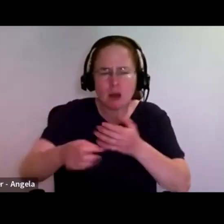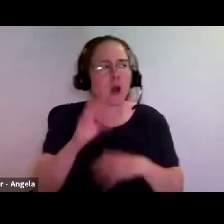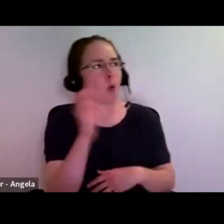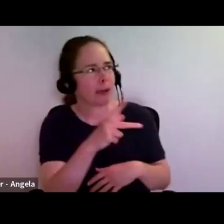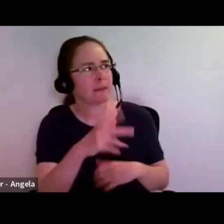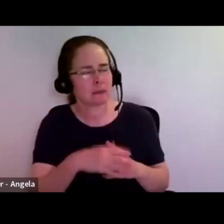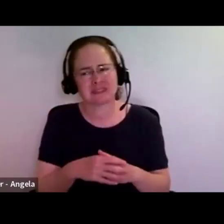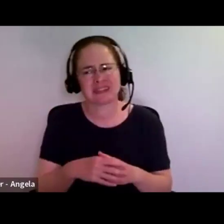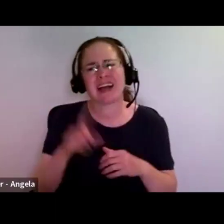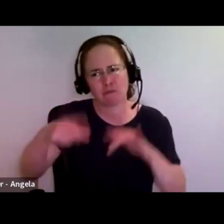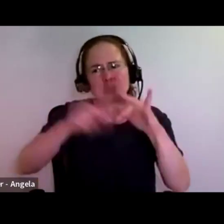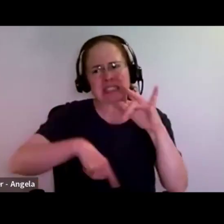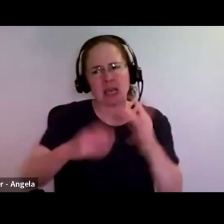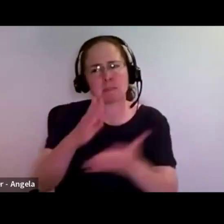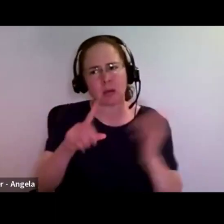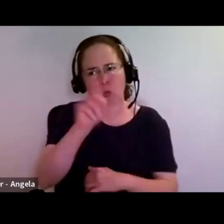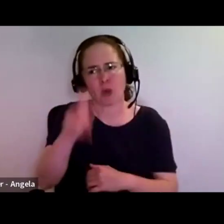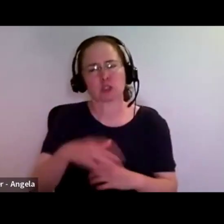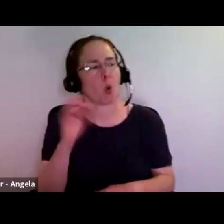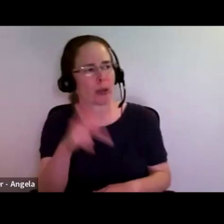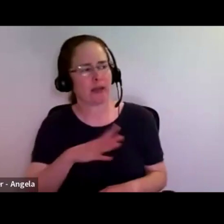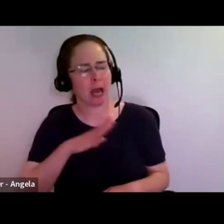so we're going to skip some questions. Okay, that's why our